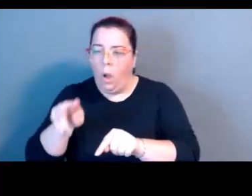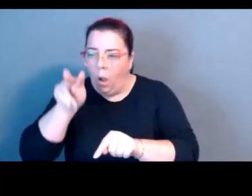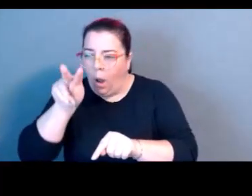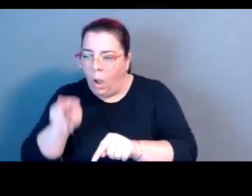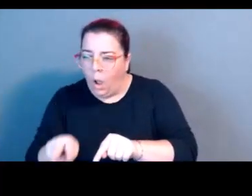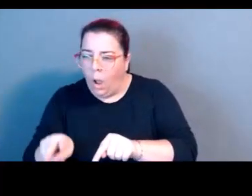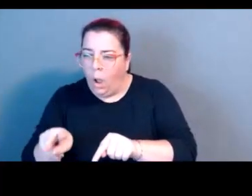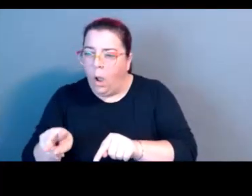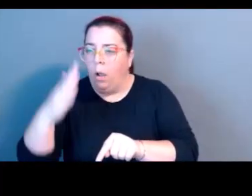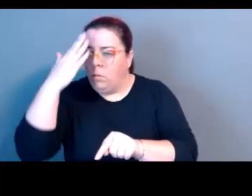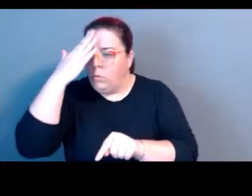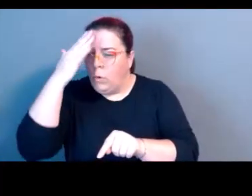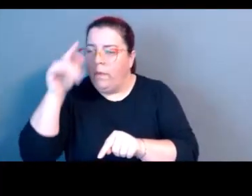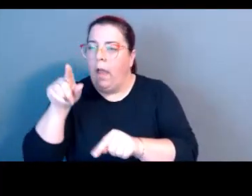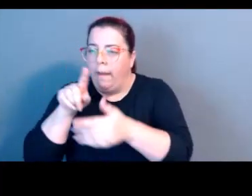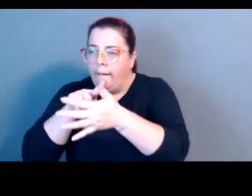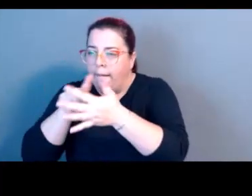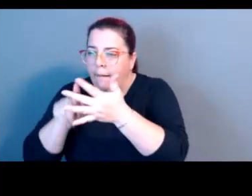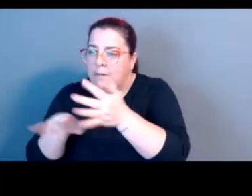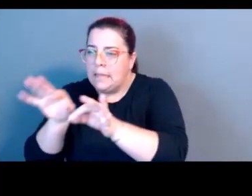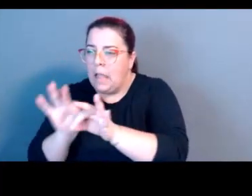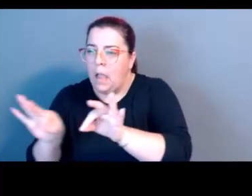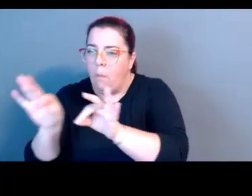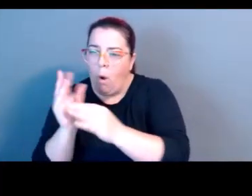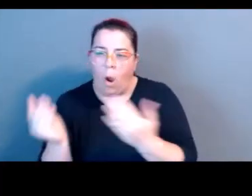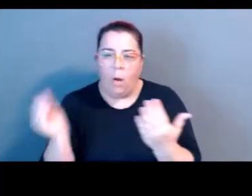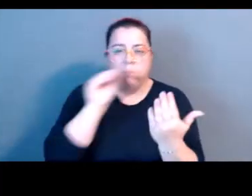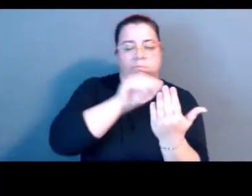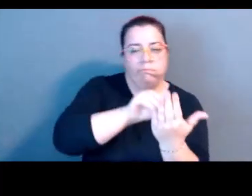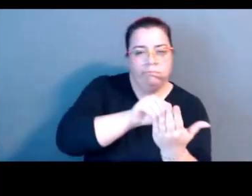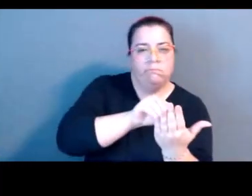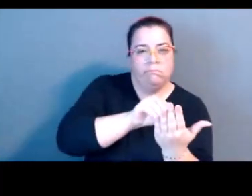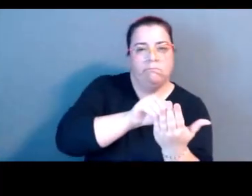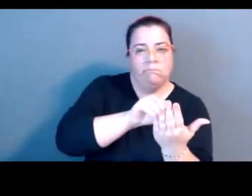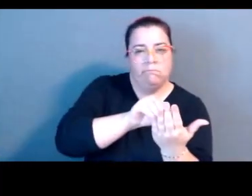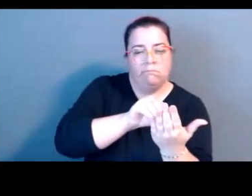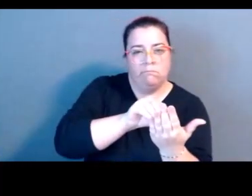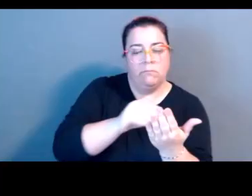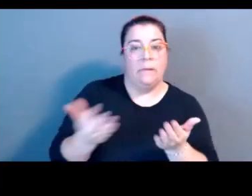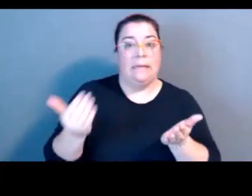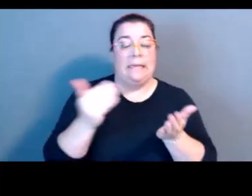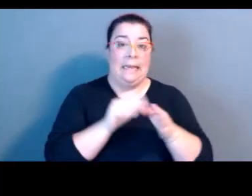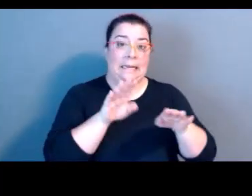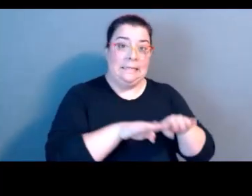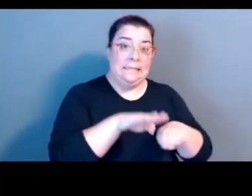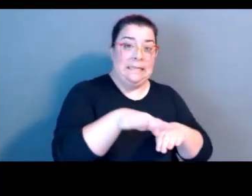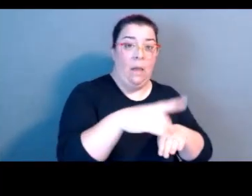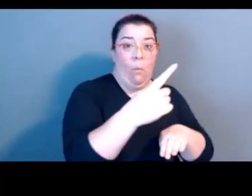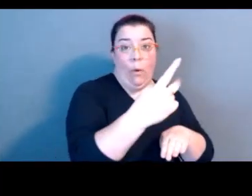This can help you tailor your answers to the evaluation criteria presented earlier